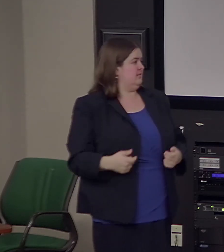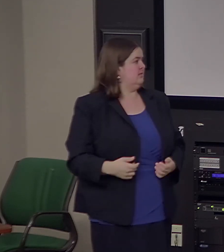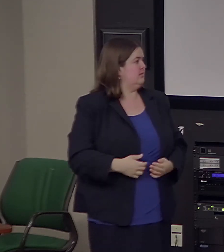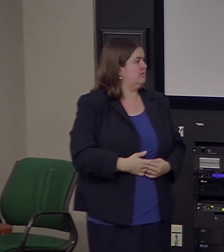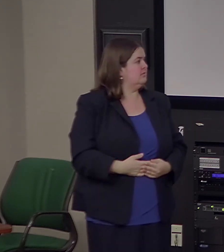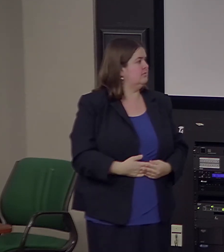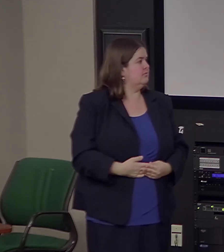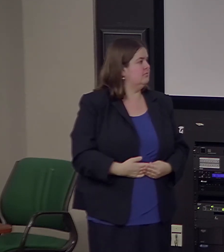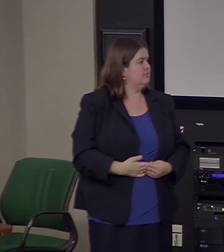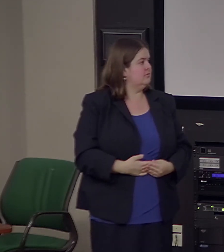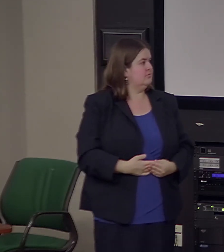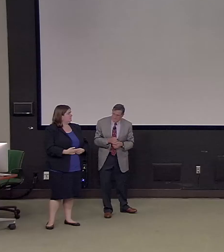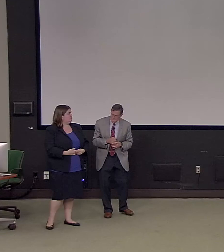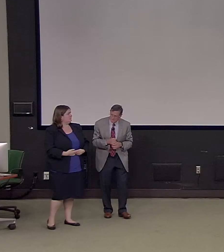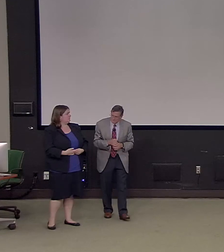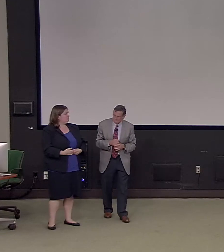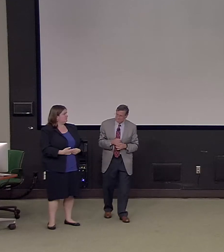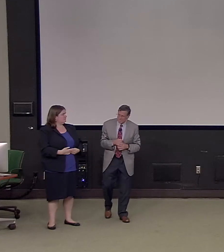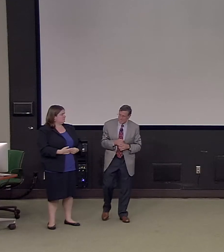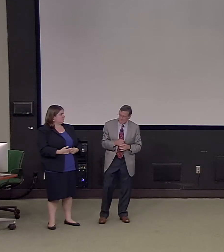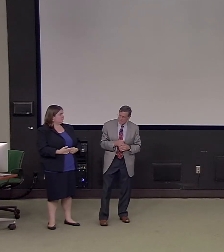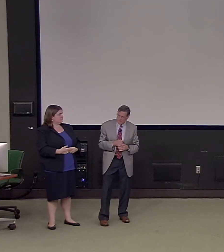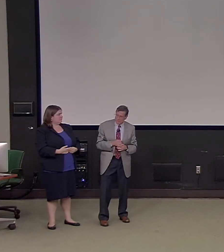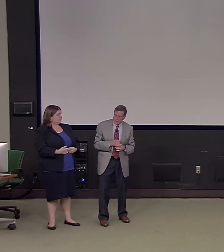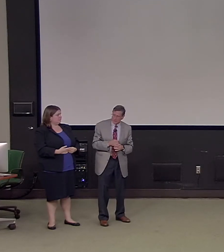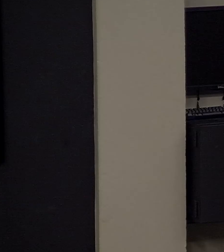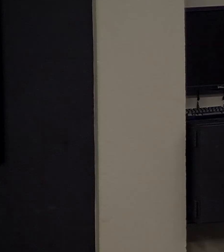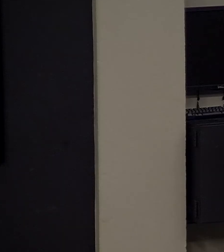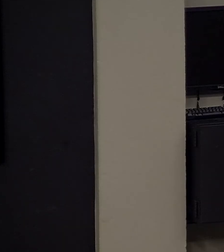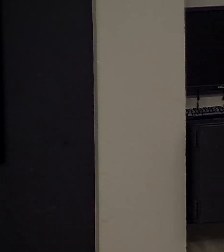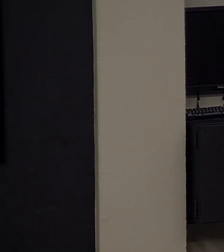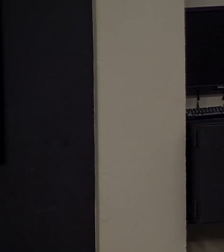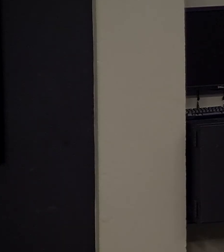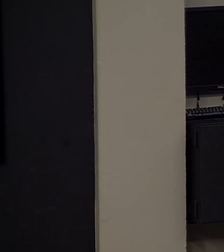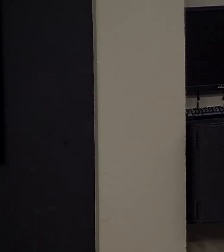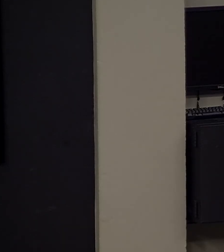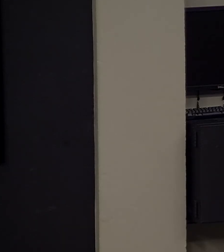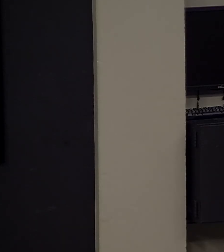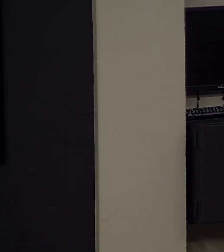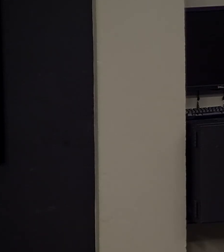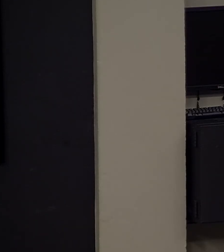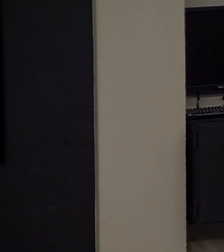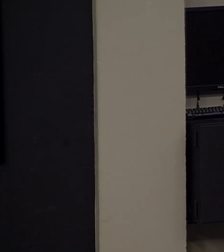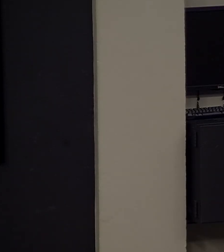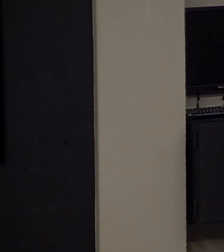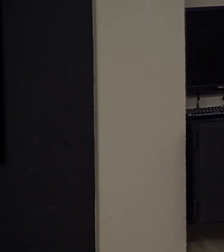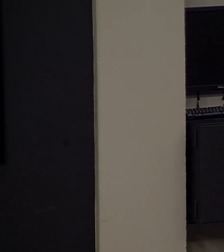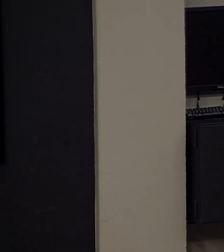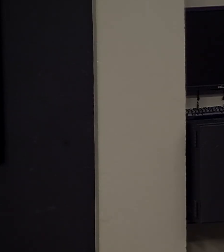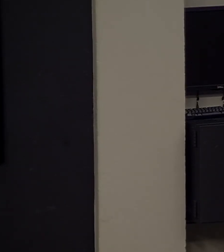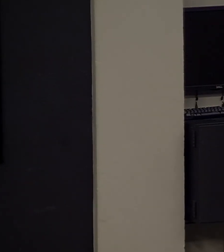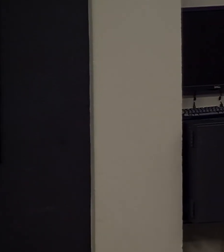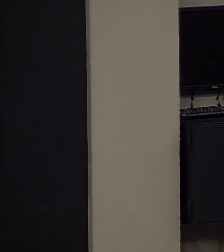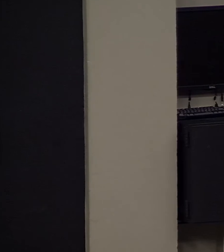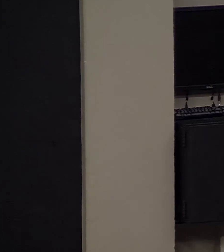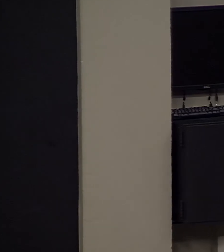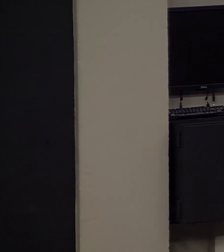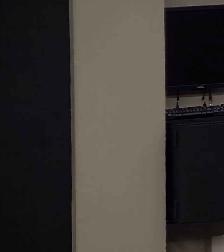Over time. How do you measure that gray and white matter in their brains when that's happening?